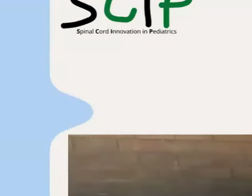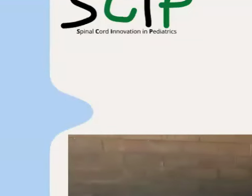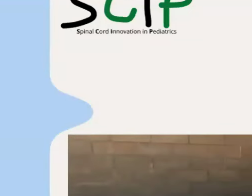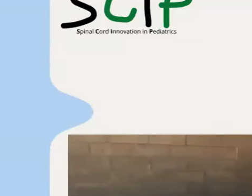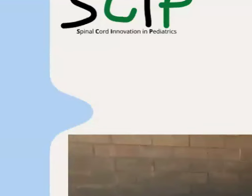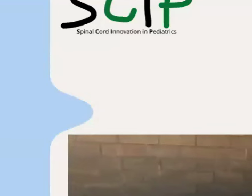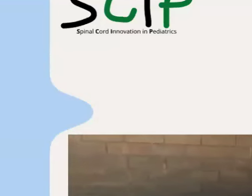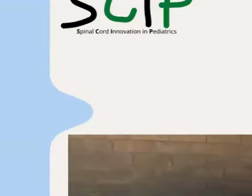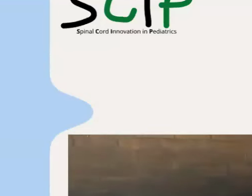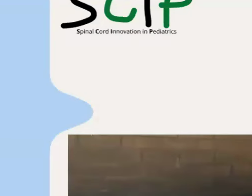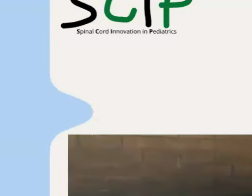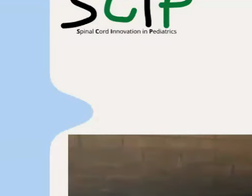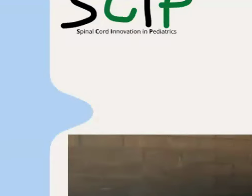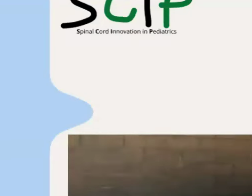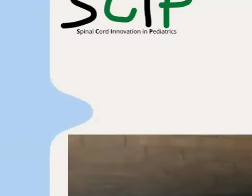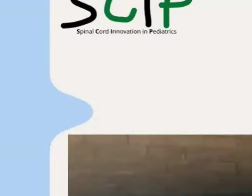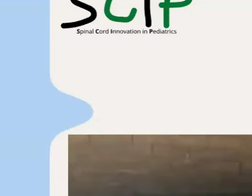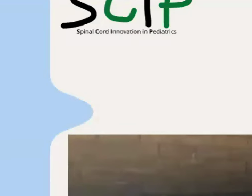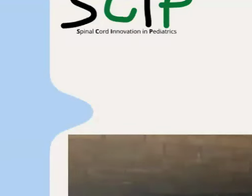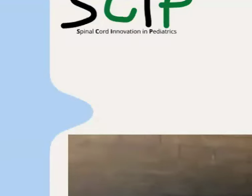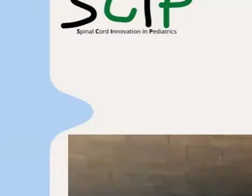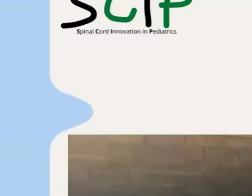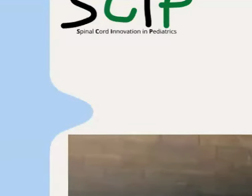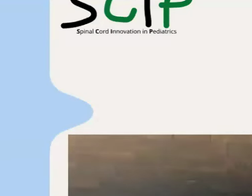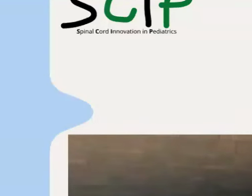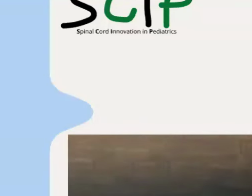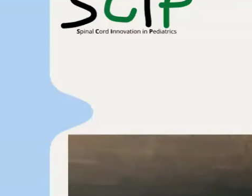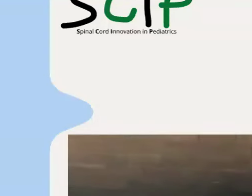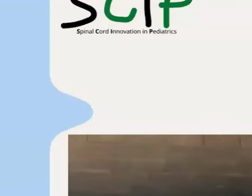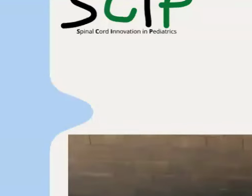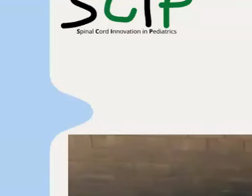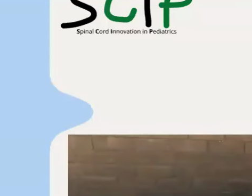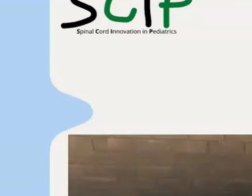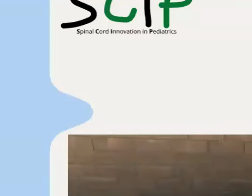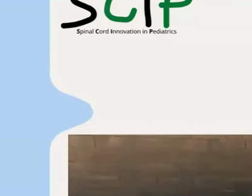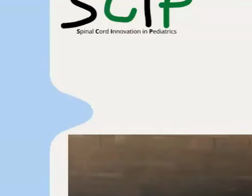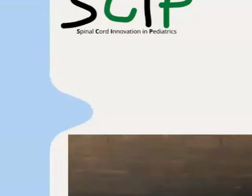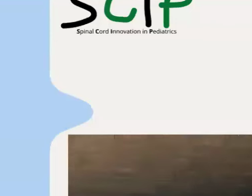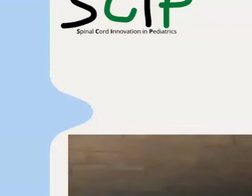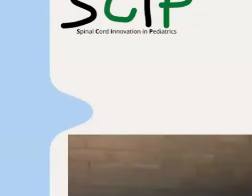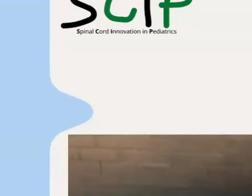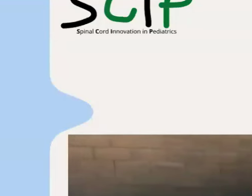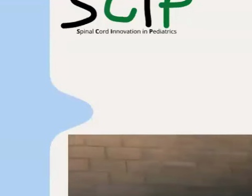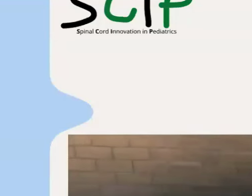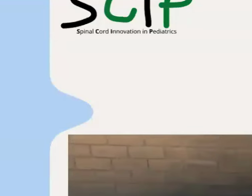being able to take steps on his own volition. I'm sorry, being able to ride his bike, something which he could not do earlier.